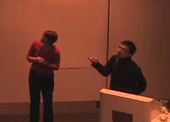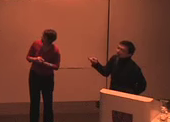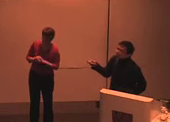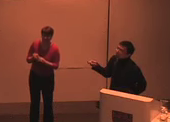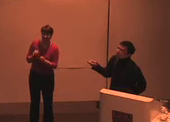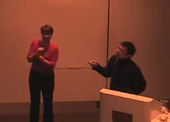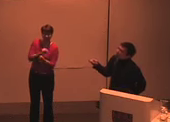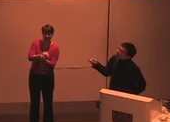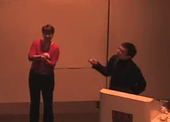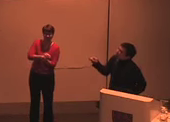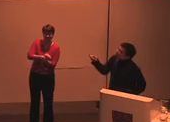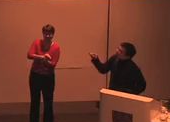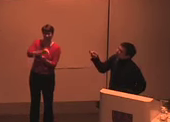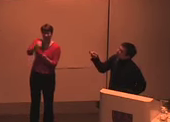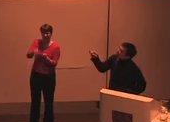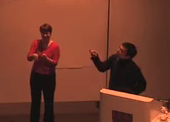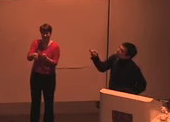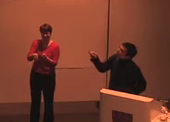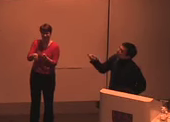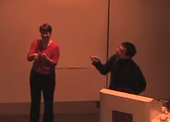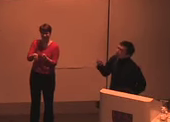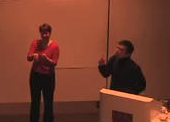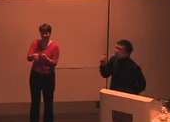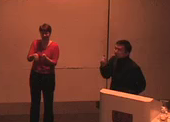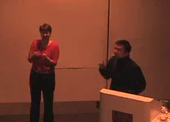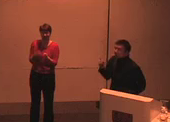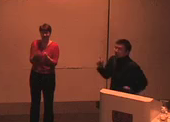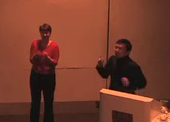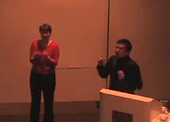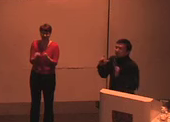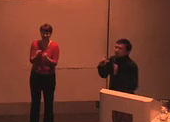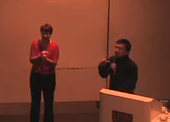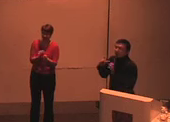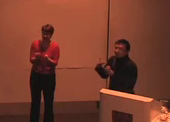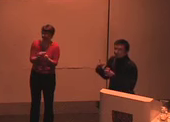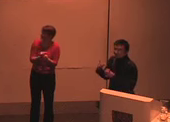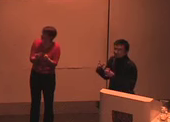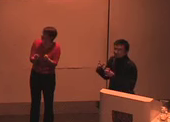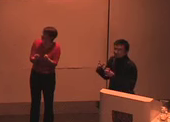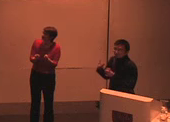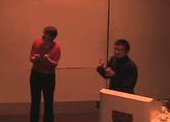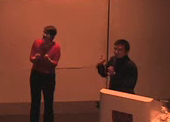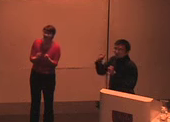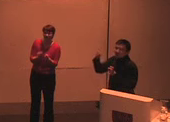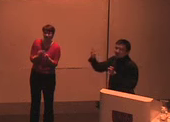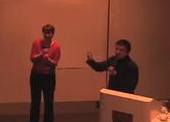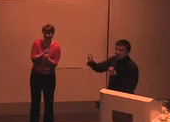Then as a result, you can see through this house to the skies